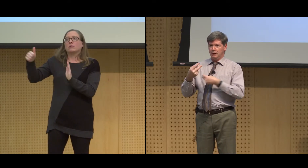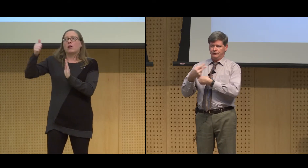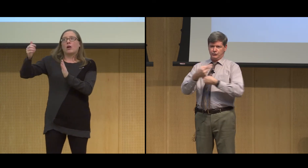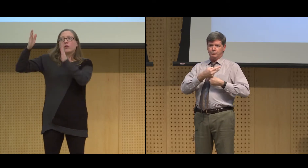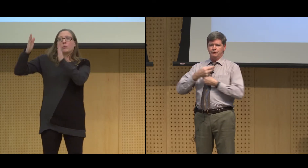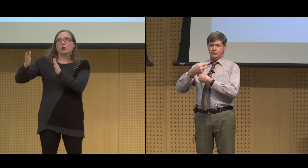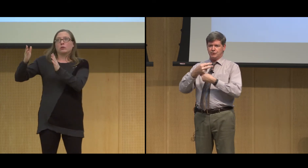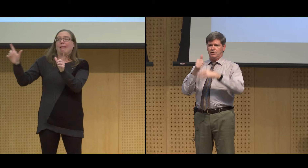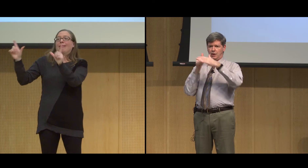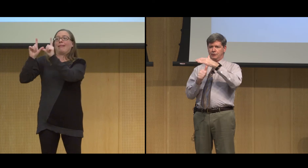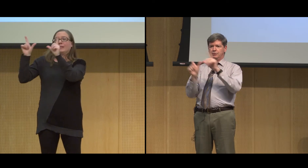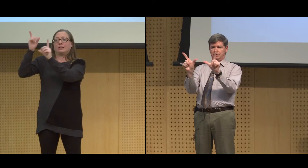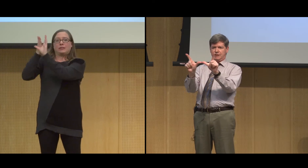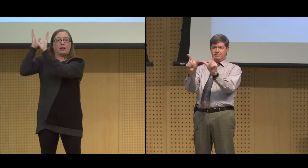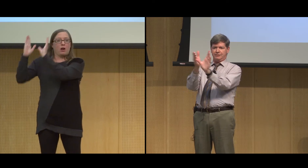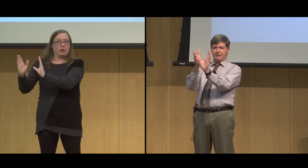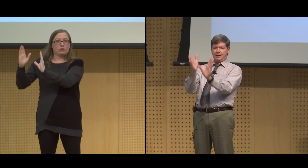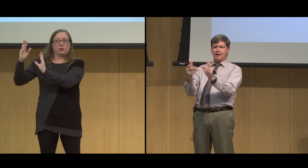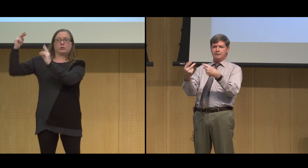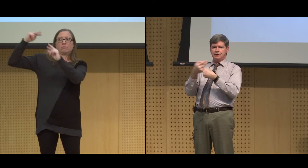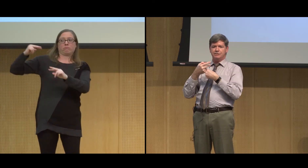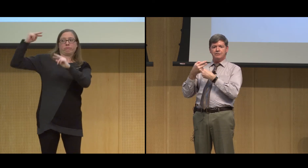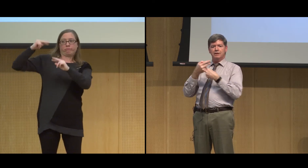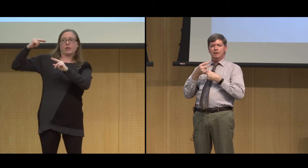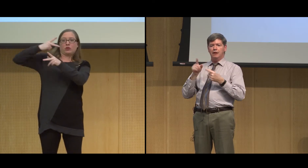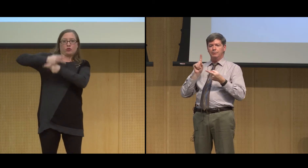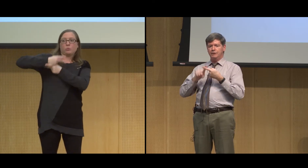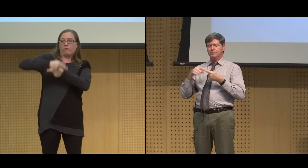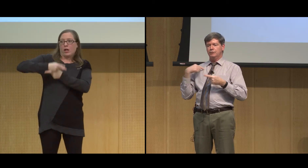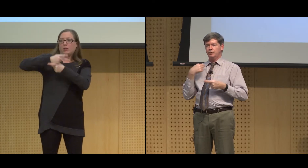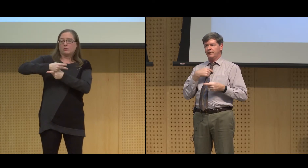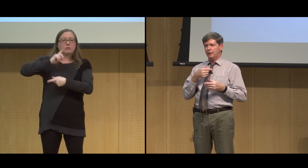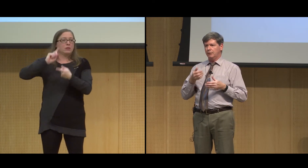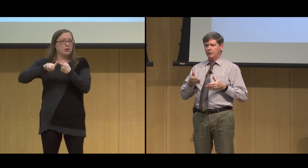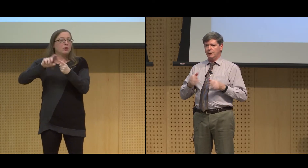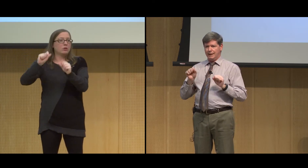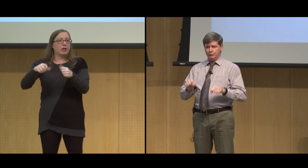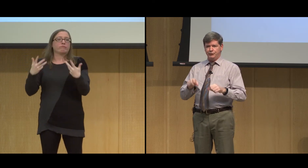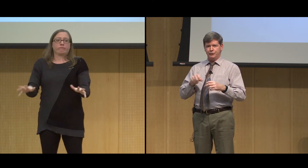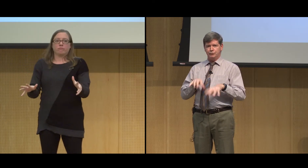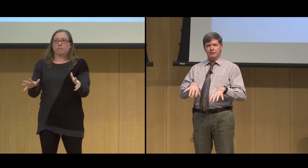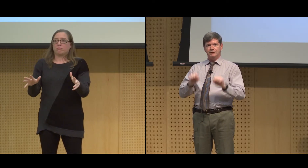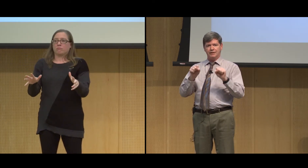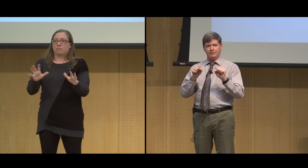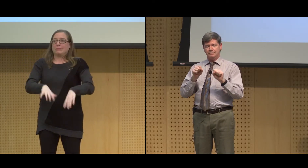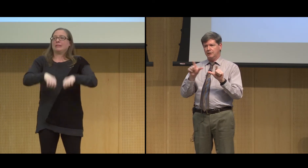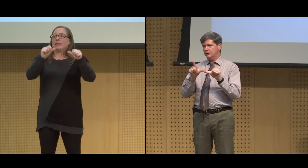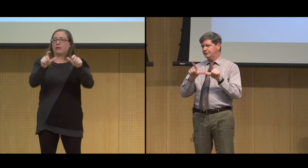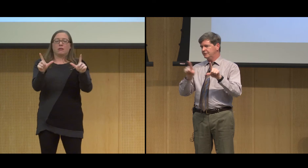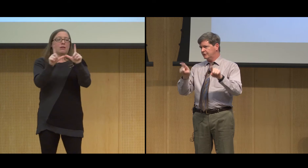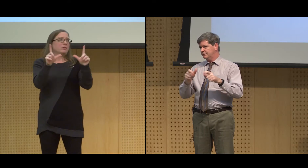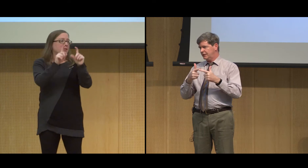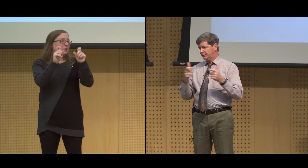of supervision under a licensed psychologist until we are able to take a licensing exam, et cetera.